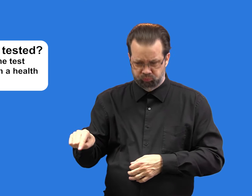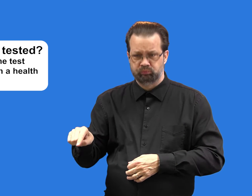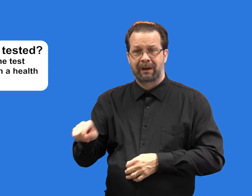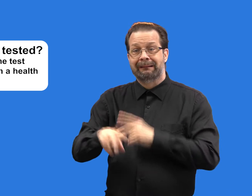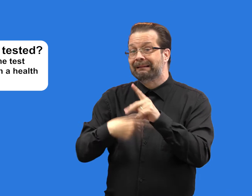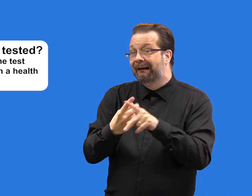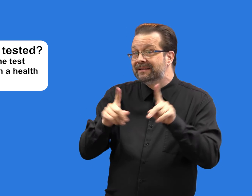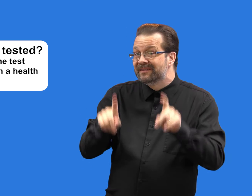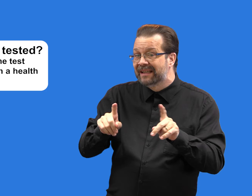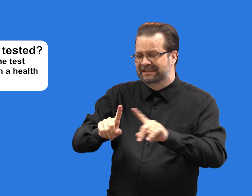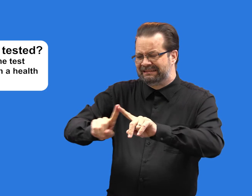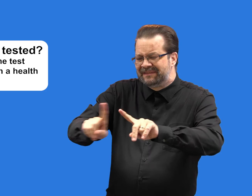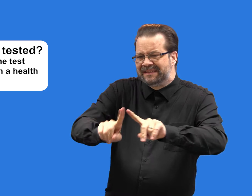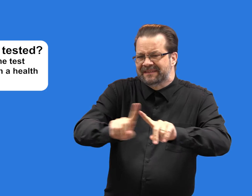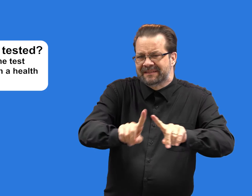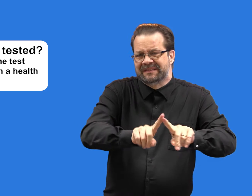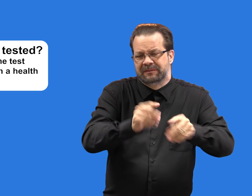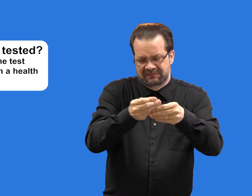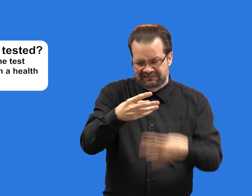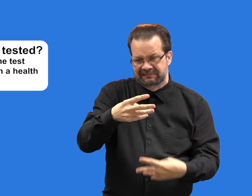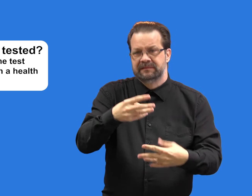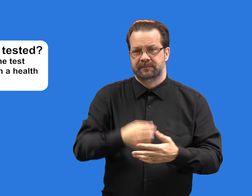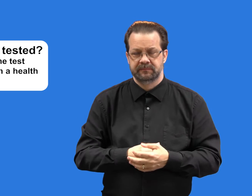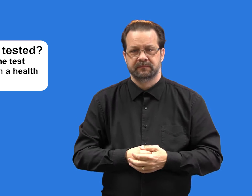Health care providers have different types of COVID-19 tests.